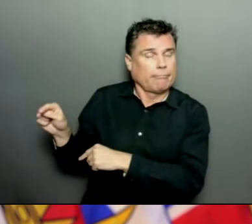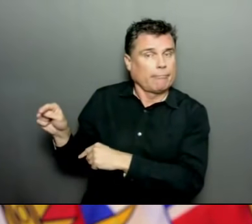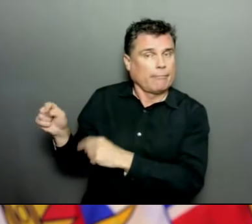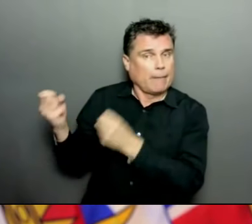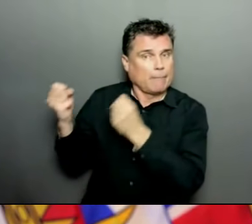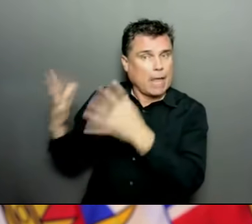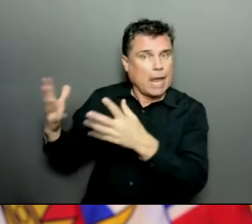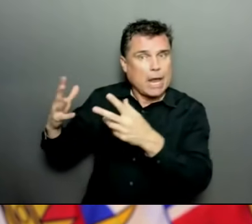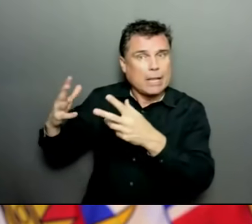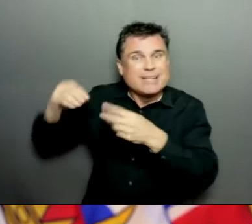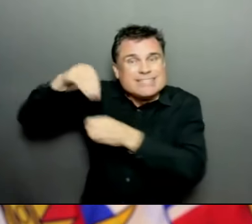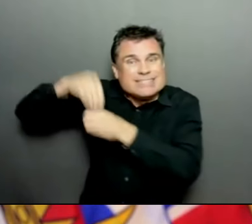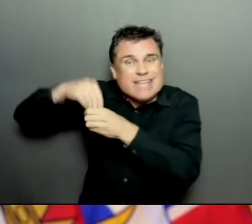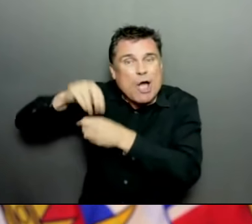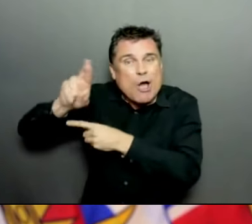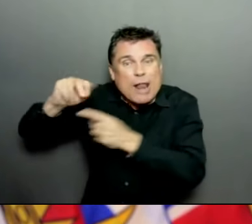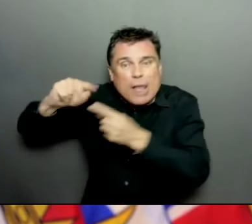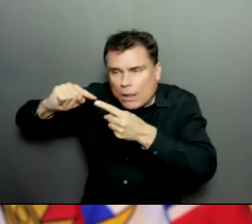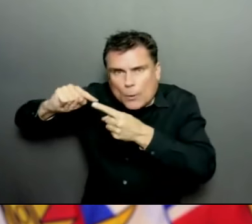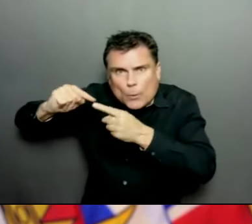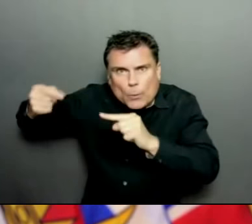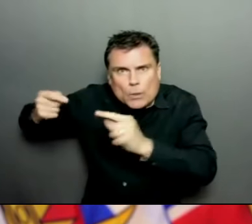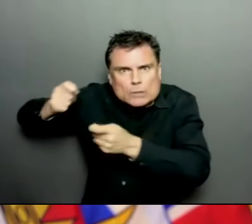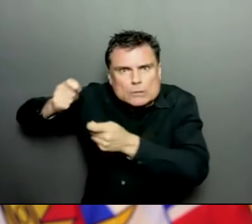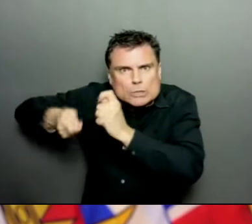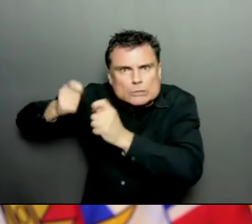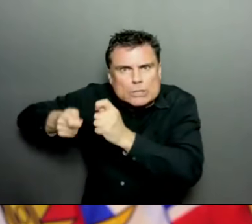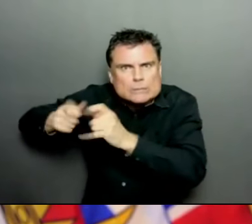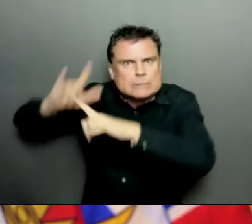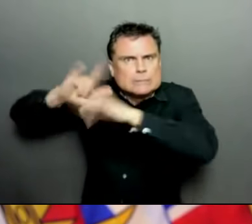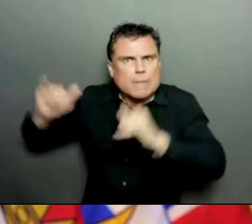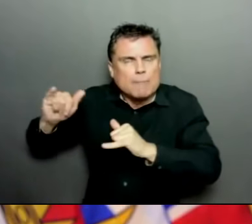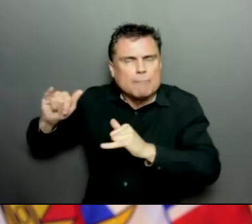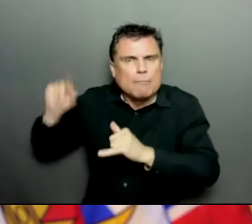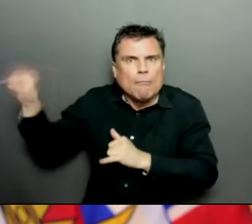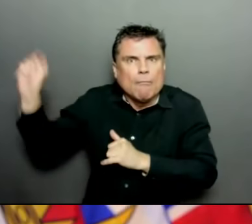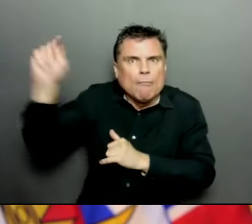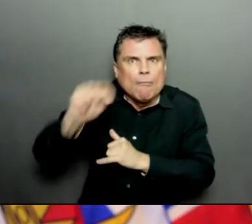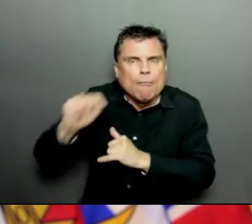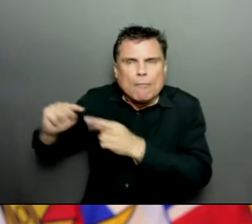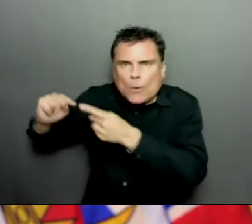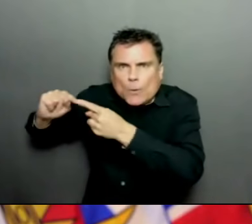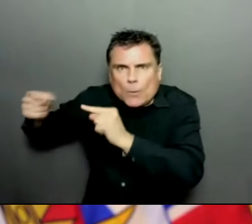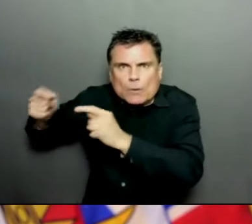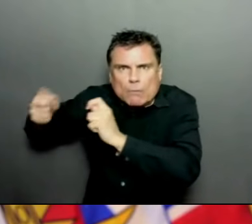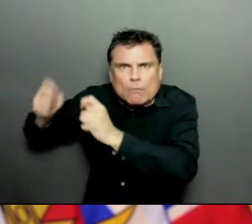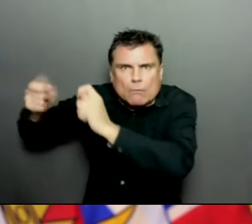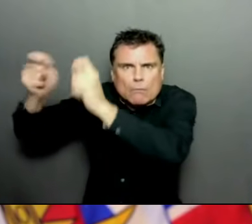more rapidly, that is why it sort of took over. This is what we see happen sometimes,